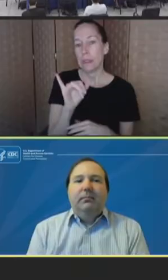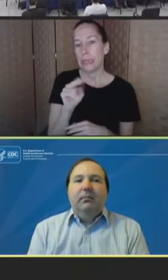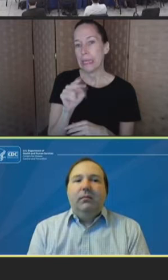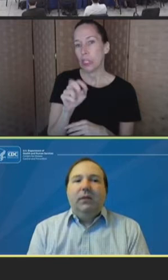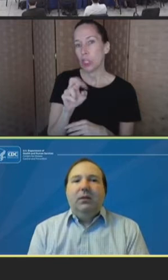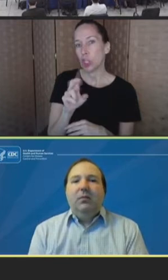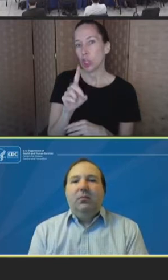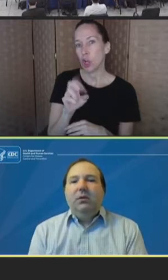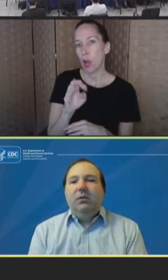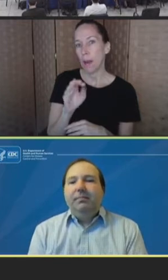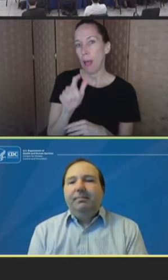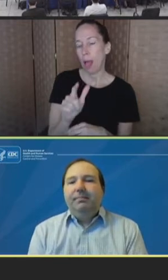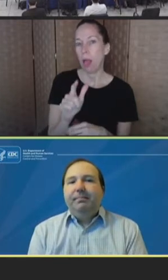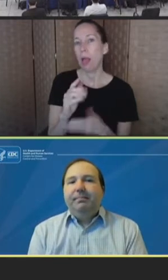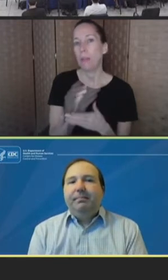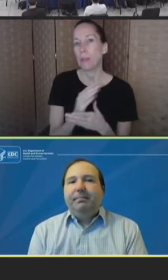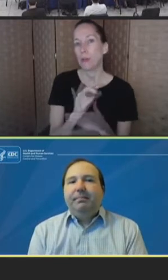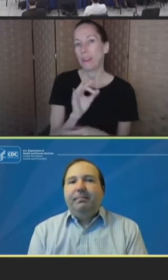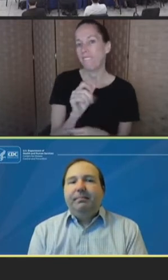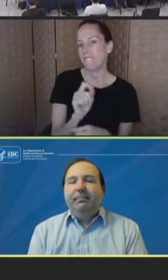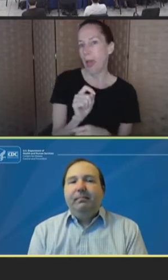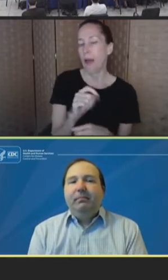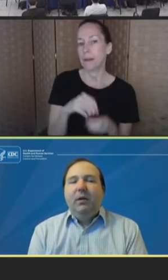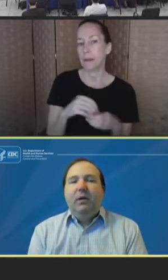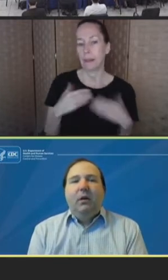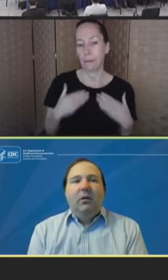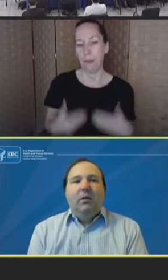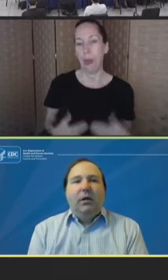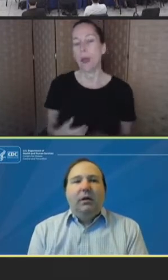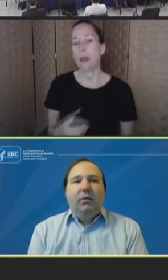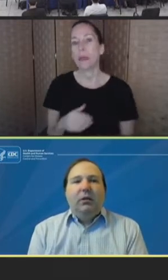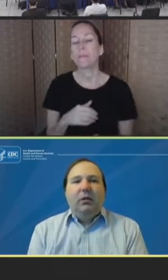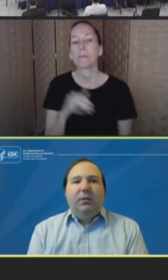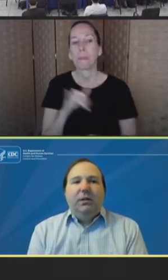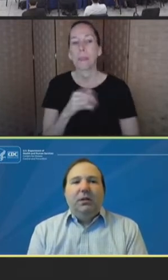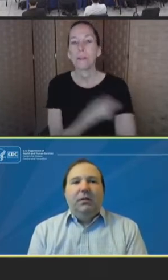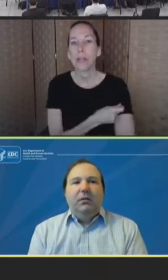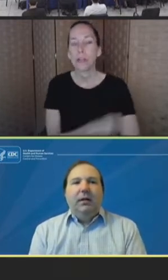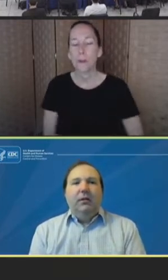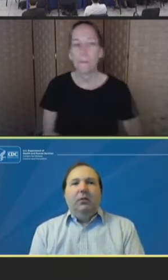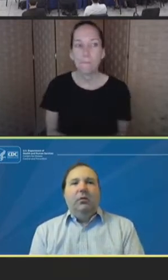Next slide, please. So I think you saw a little bit of this the other day. So